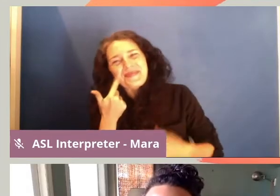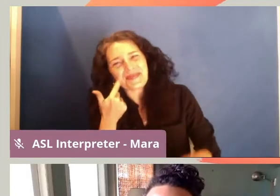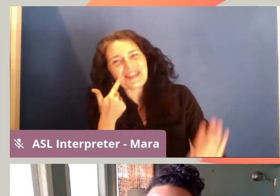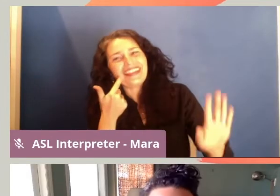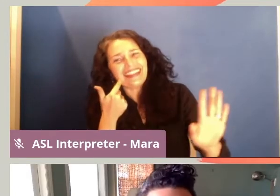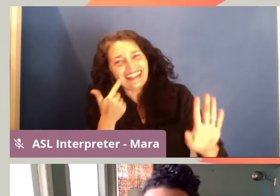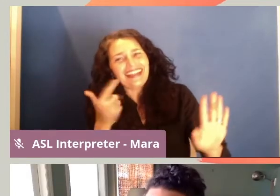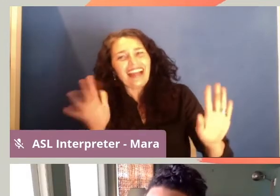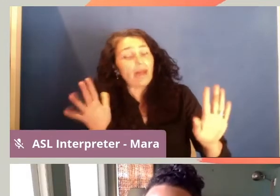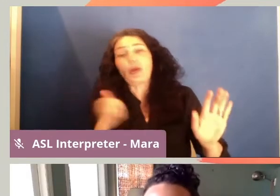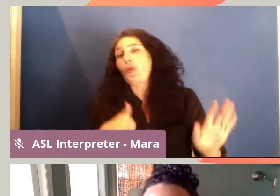We all are.